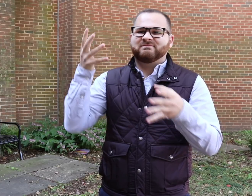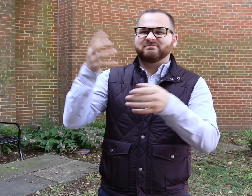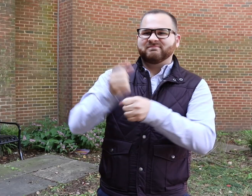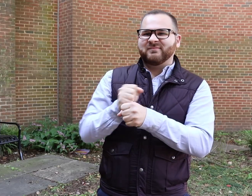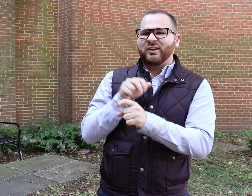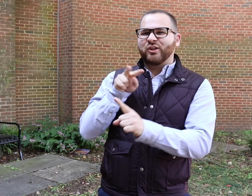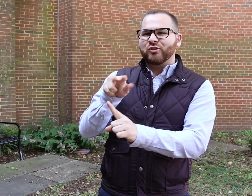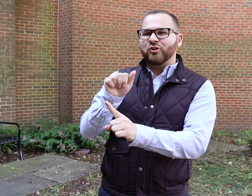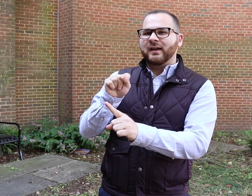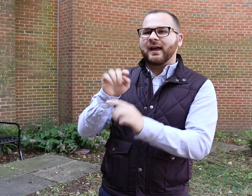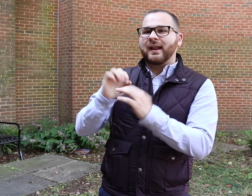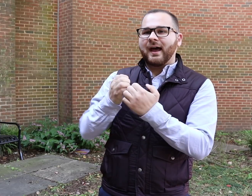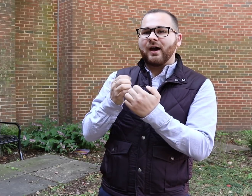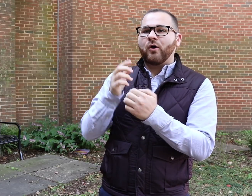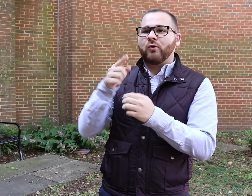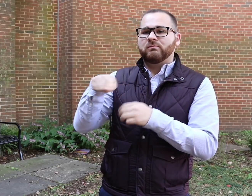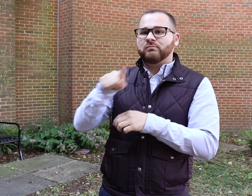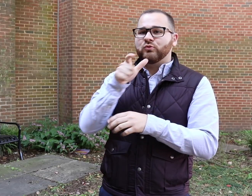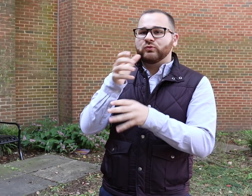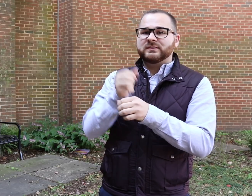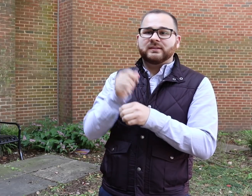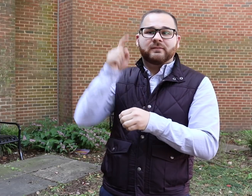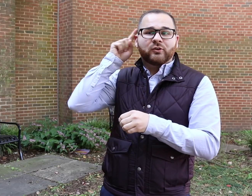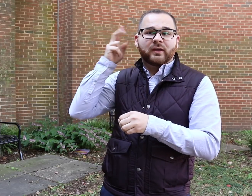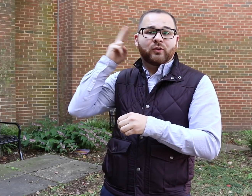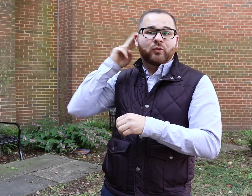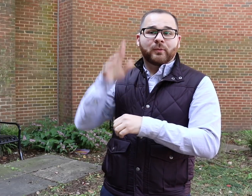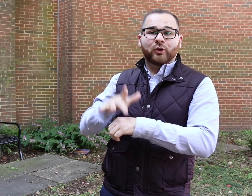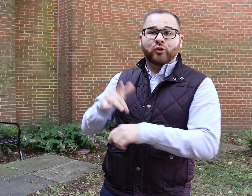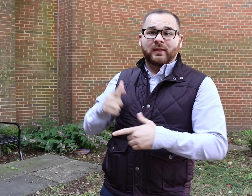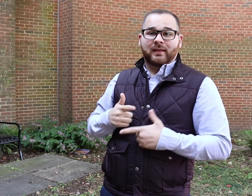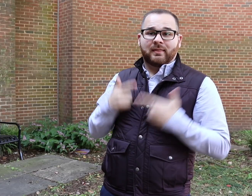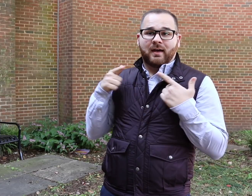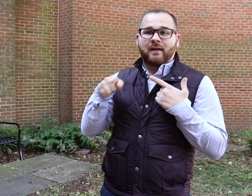In a nutshell, I look at how those who receive hearing aids or cochlear implants early in life